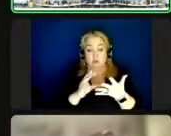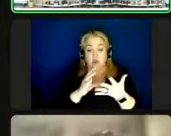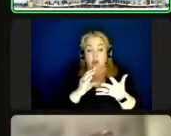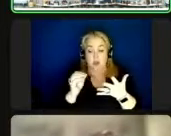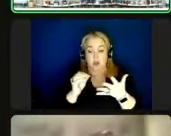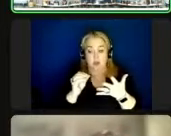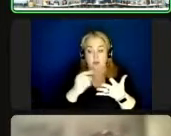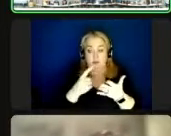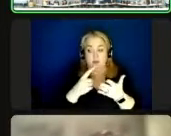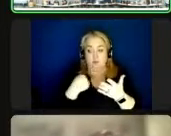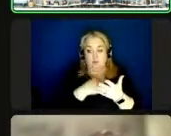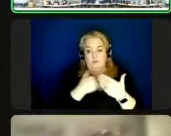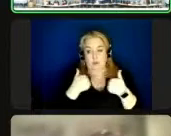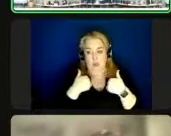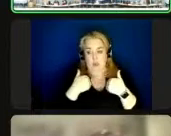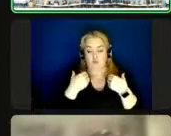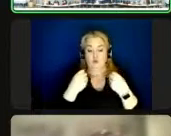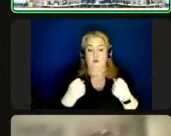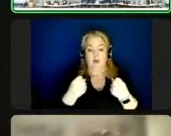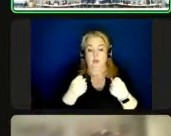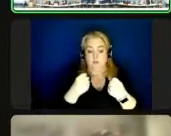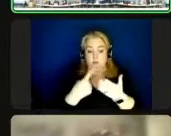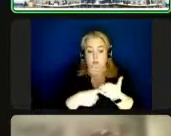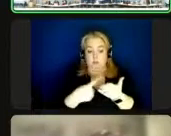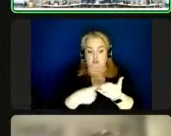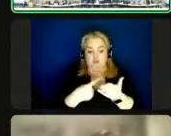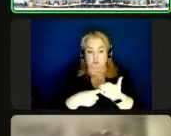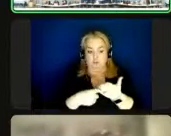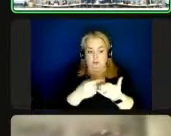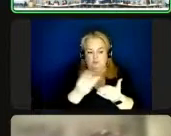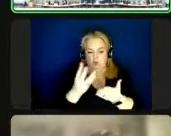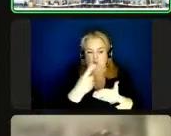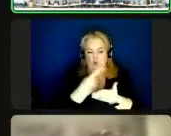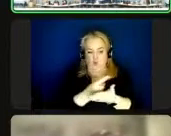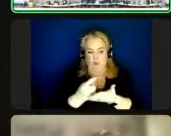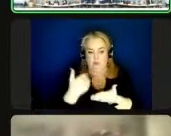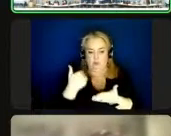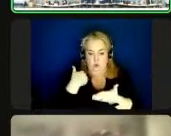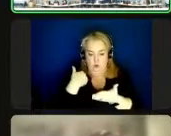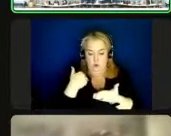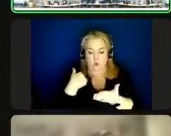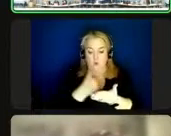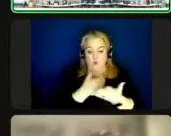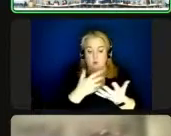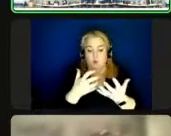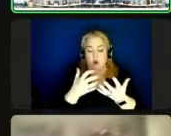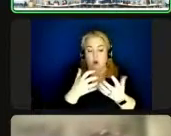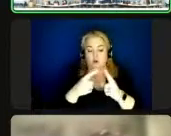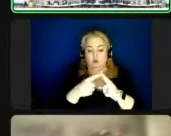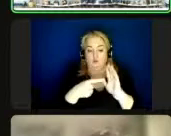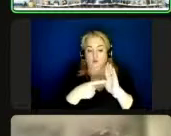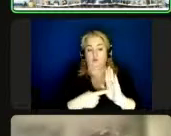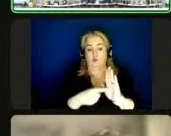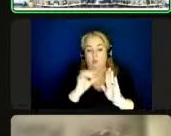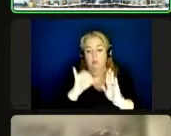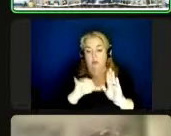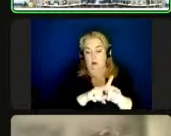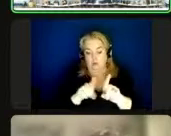SECOND THING I ACTUAL READILY LIKE BUYING IT UNLESS